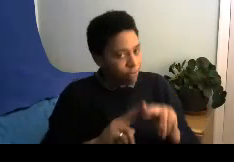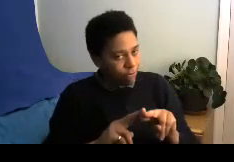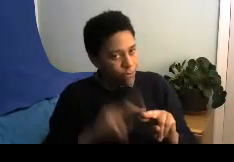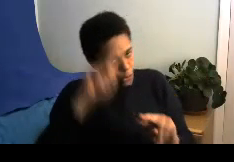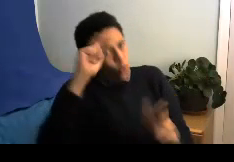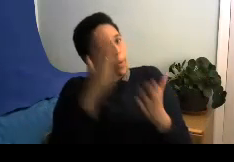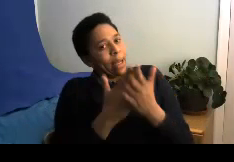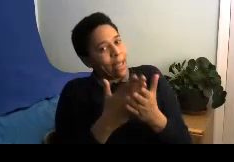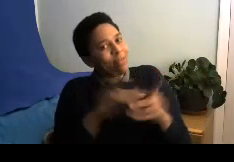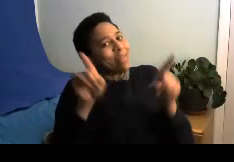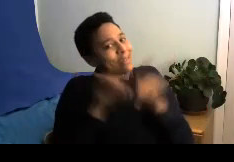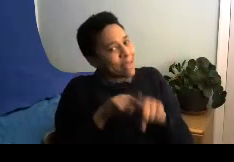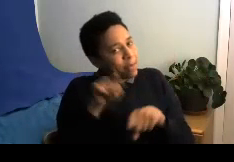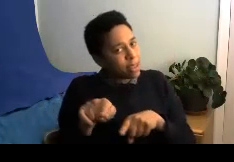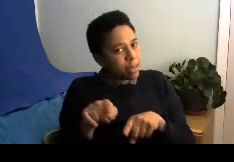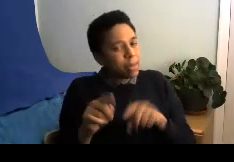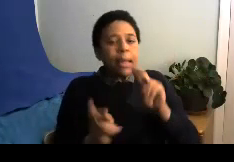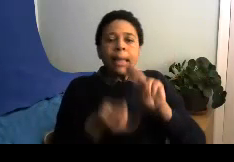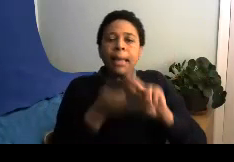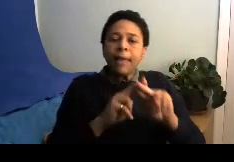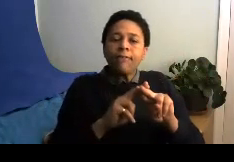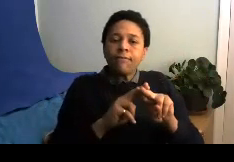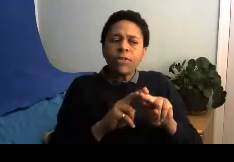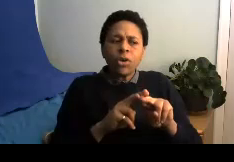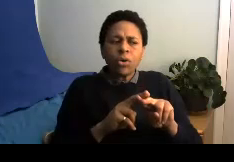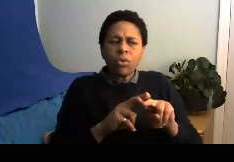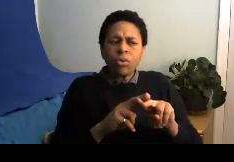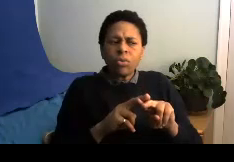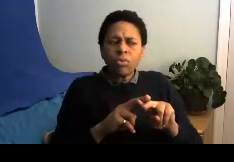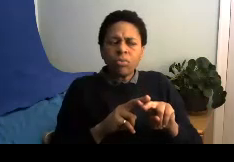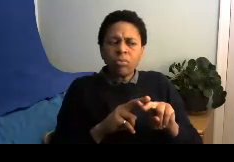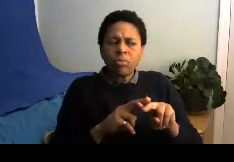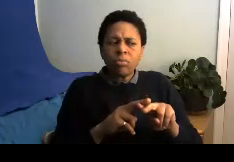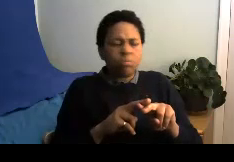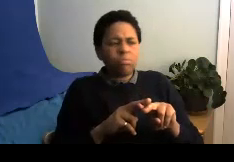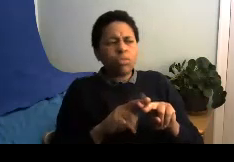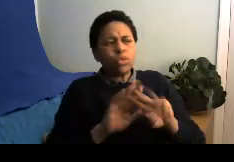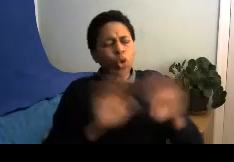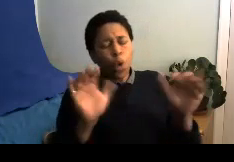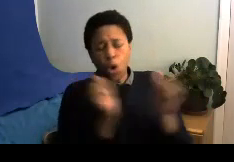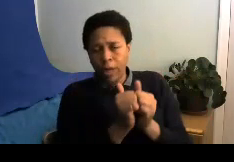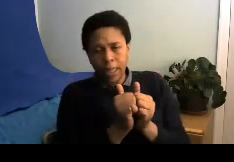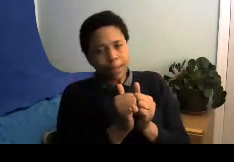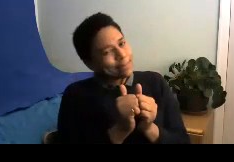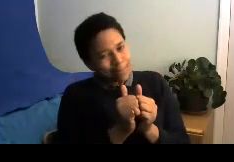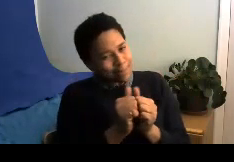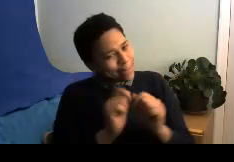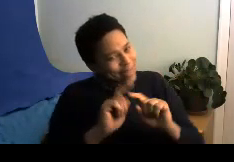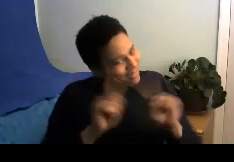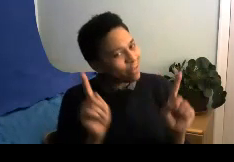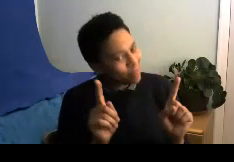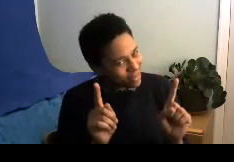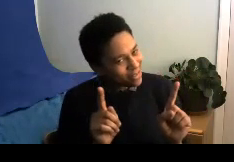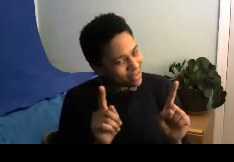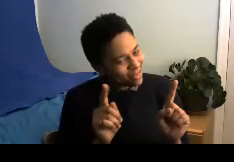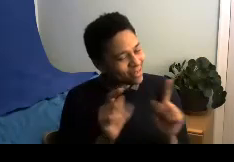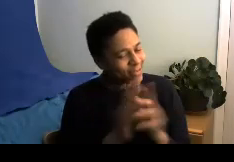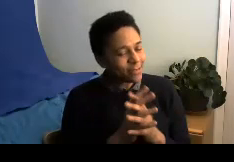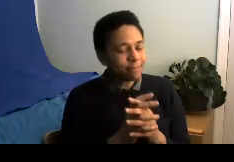they believe in, and if you don't step out of that. So on the other side of the coin, you've got the sort of, um, it's